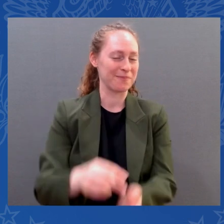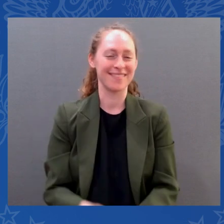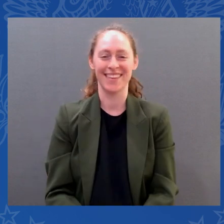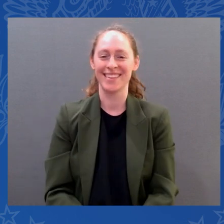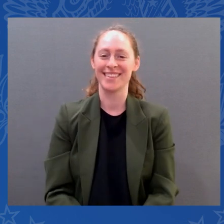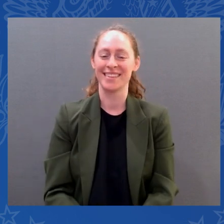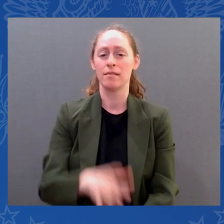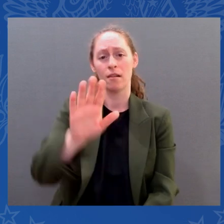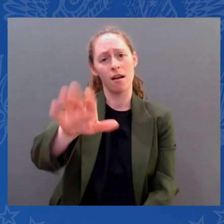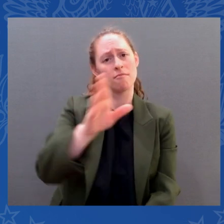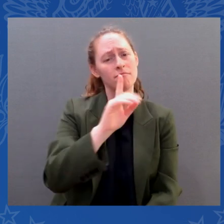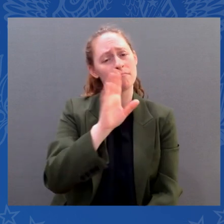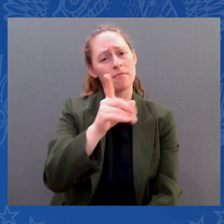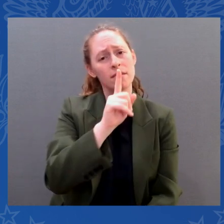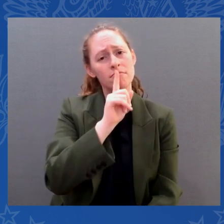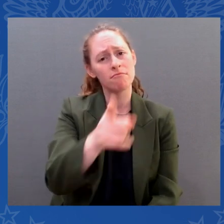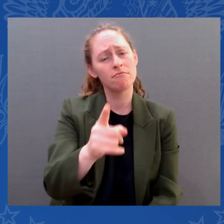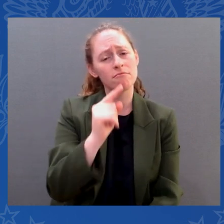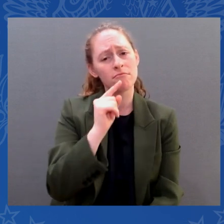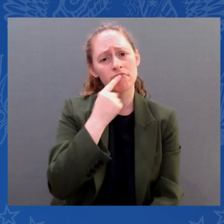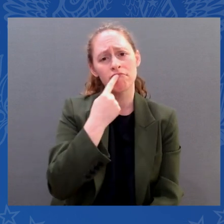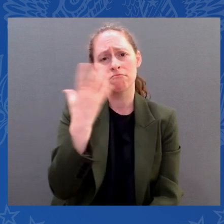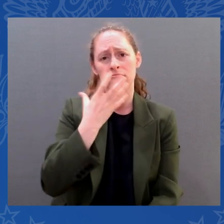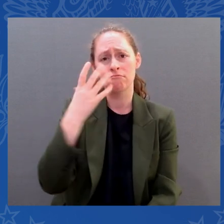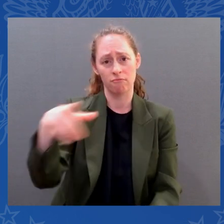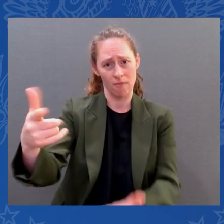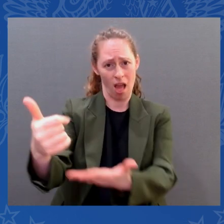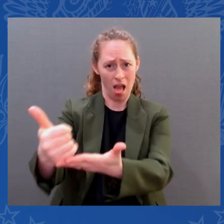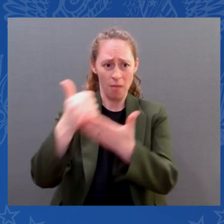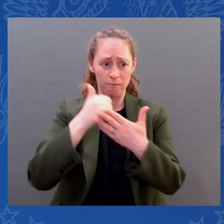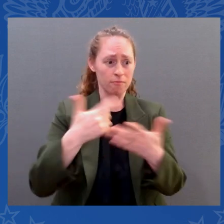In the arts and sciences, like the father of Erika Mo- --